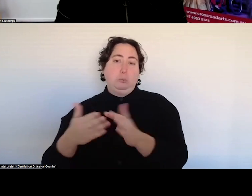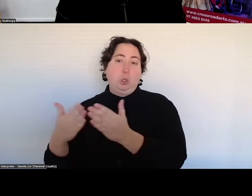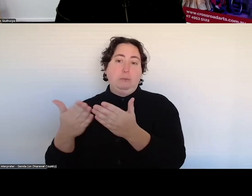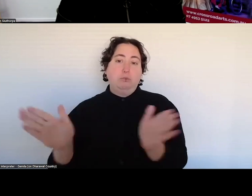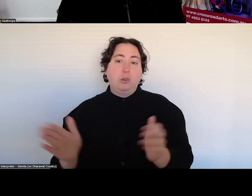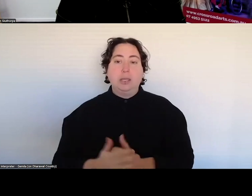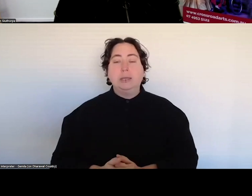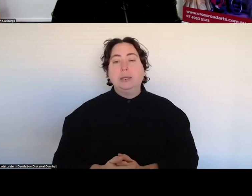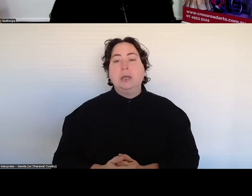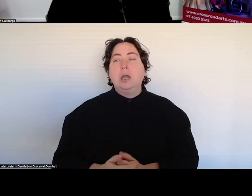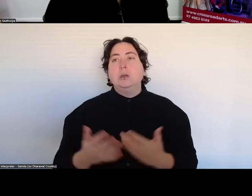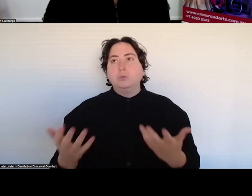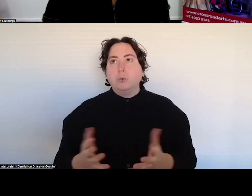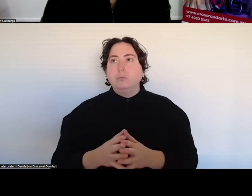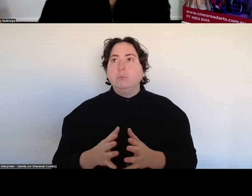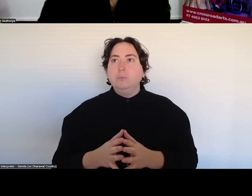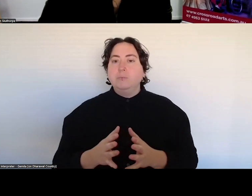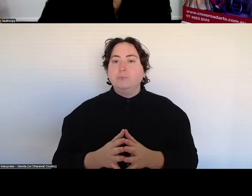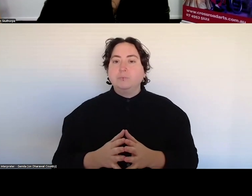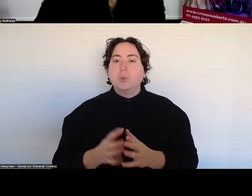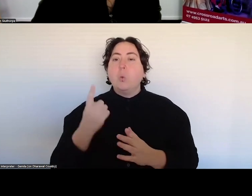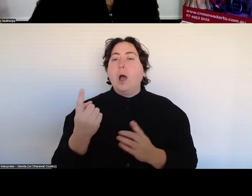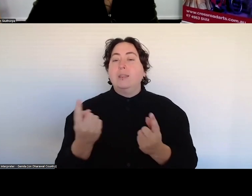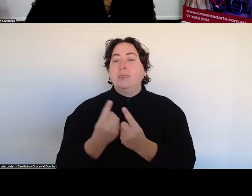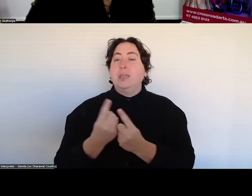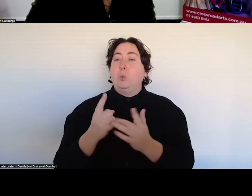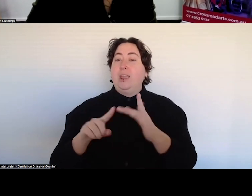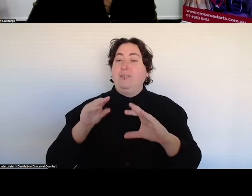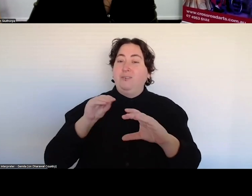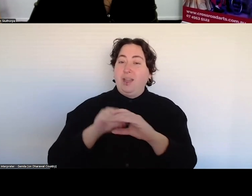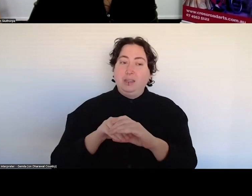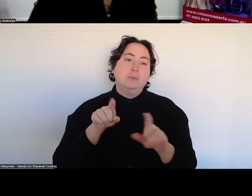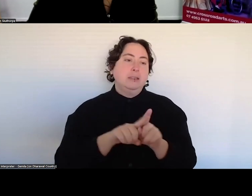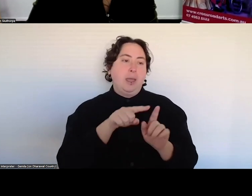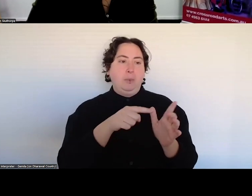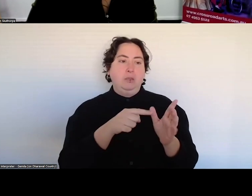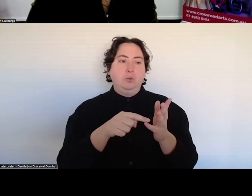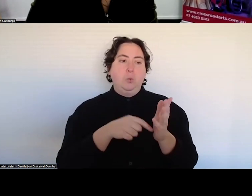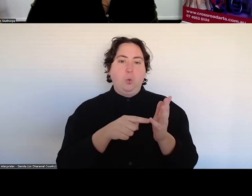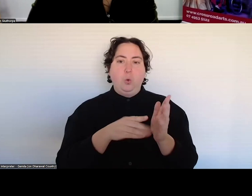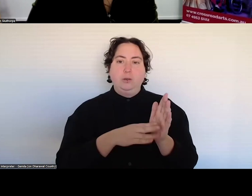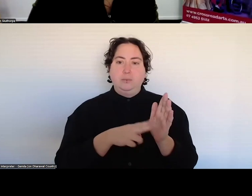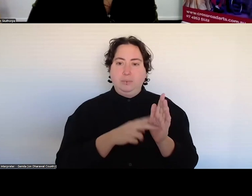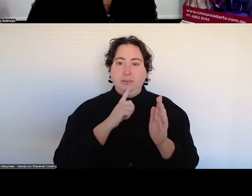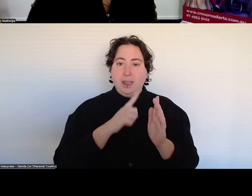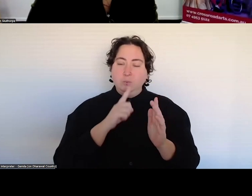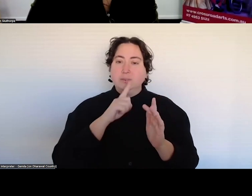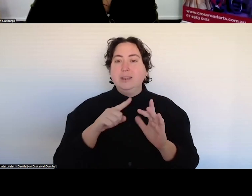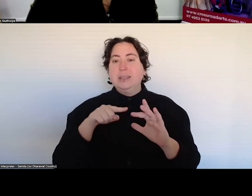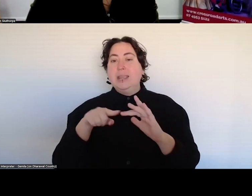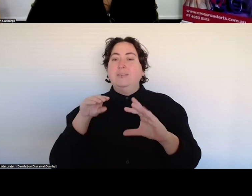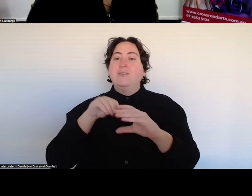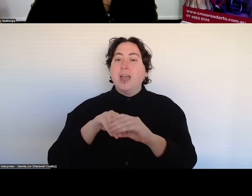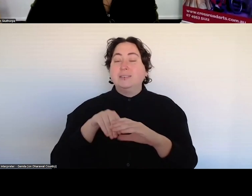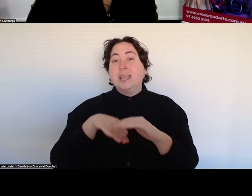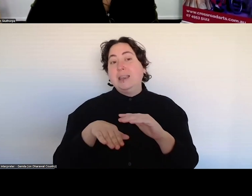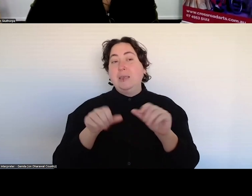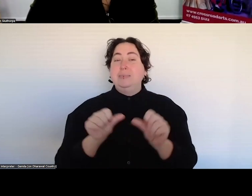one great thing we invested in like Autumn said, we did not invest in a cheque but one day we